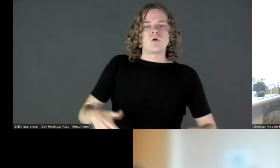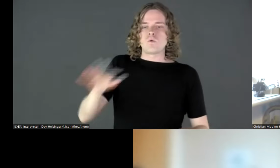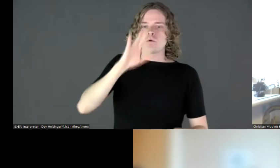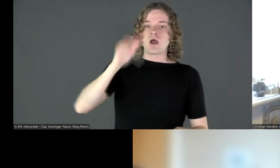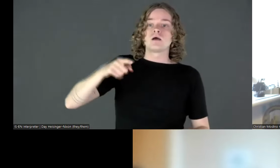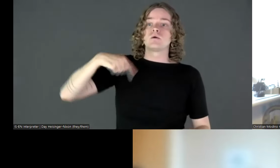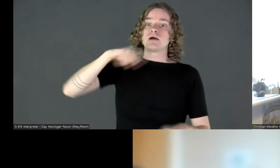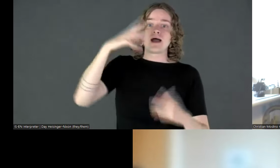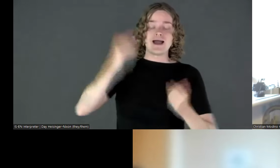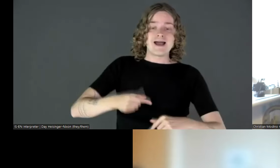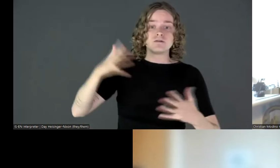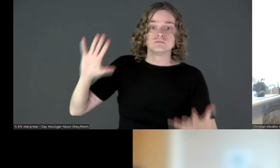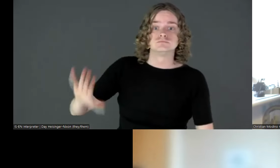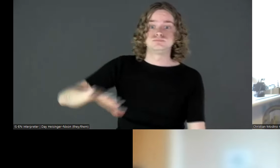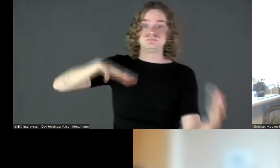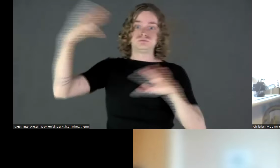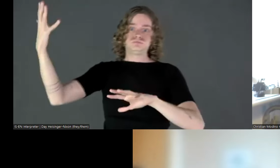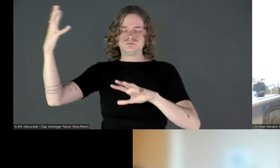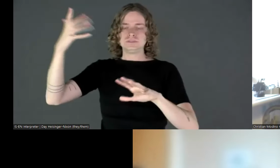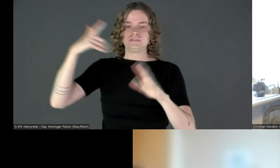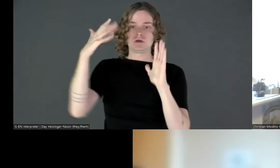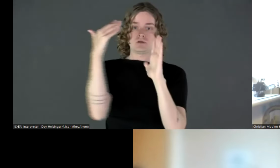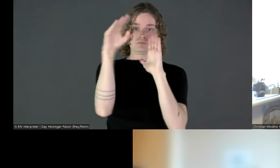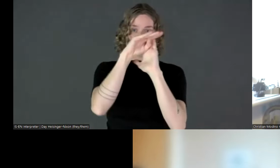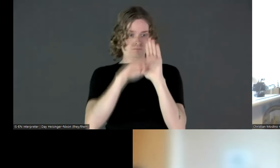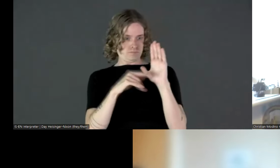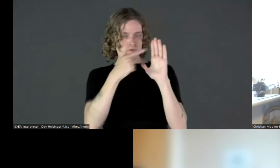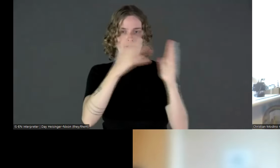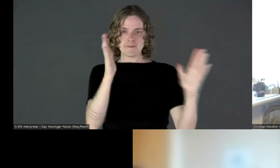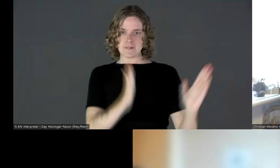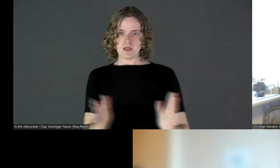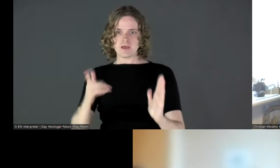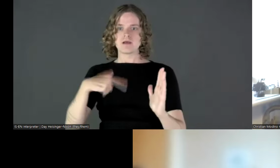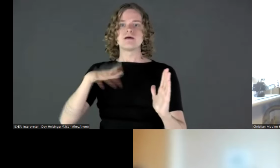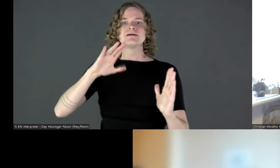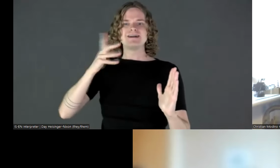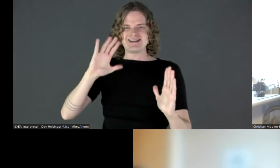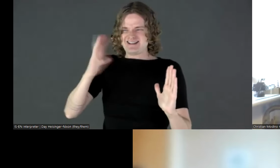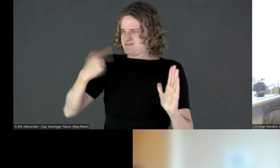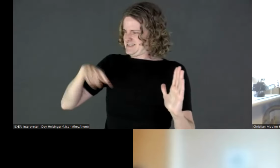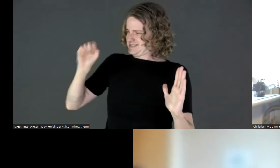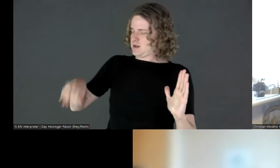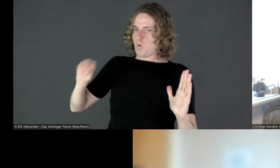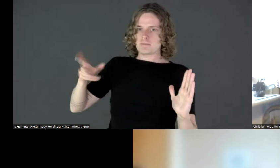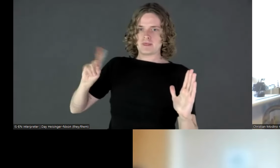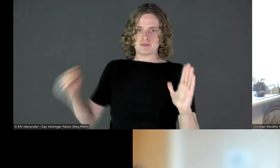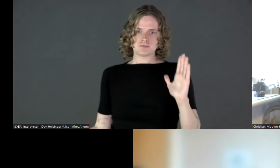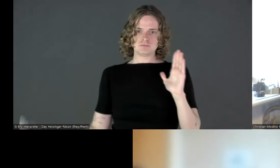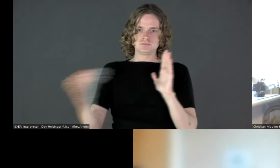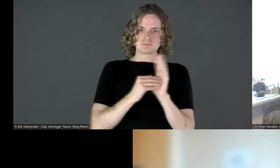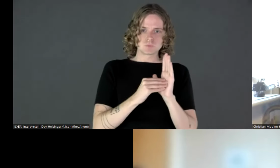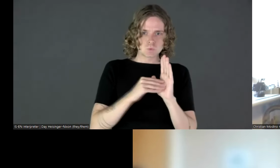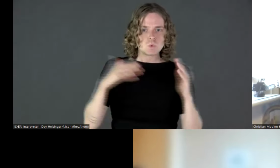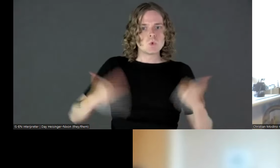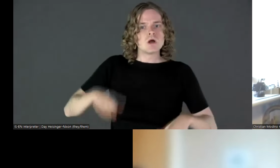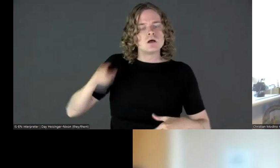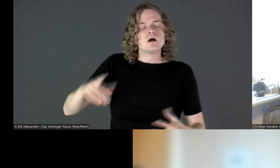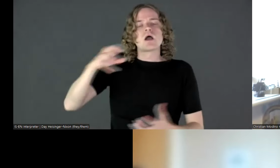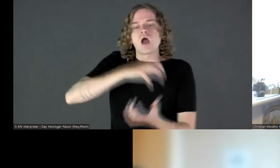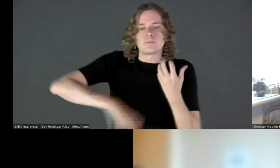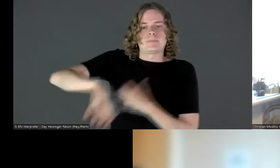humanitarian intervention from the beginning. And train people also how to act on that moment